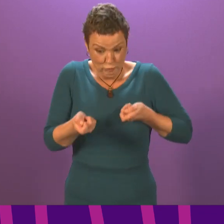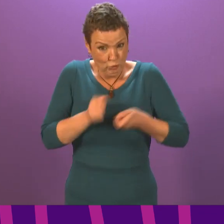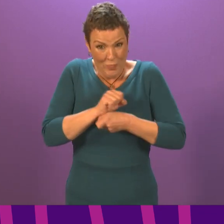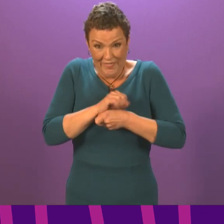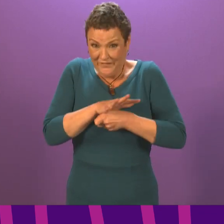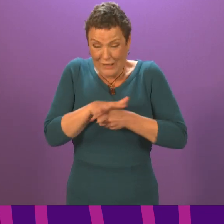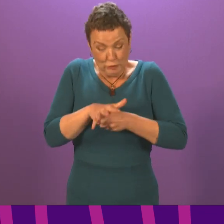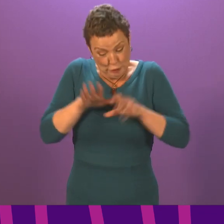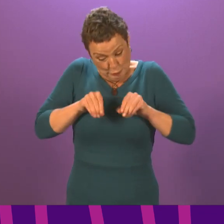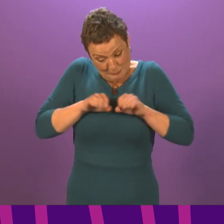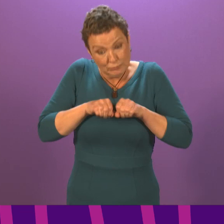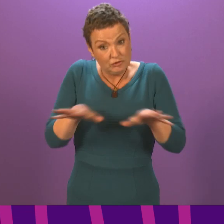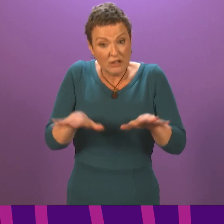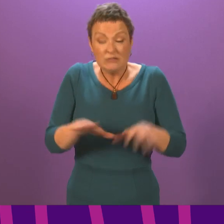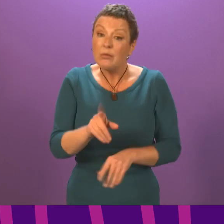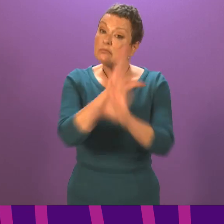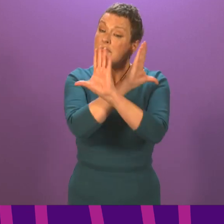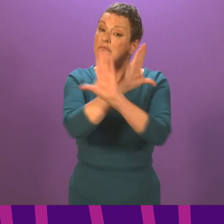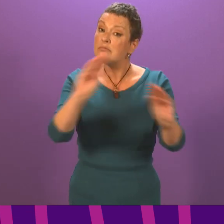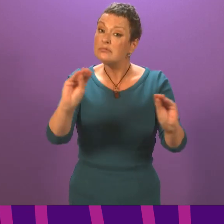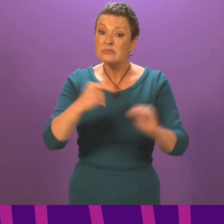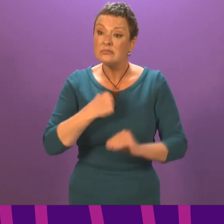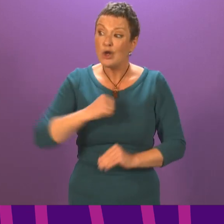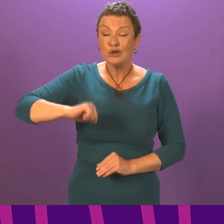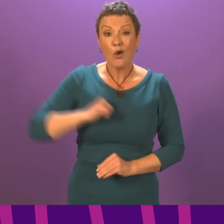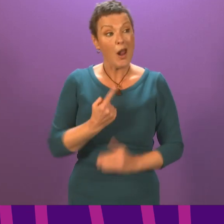It is also worth pointing out that we are not alone in Scotland in facing these challenges